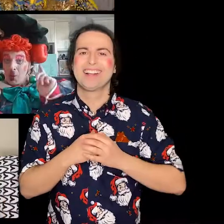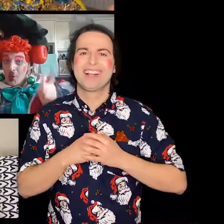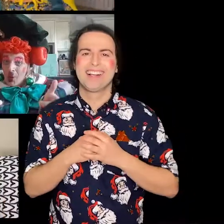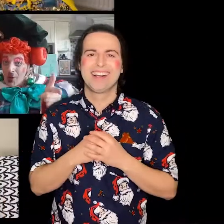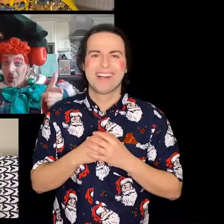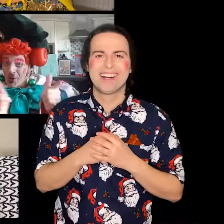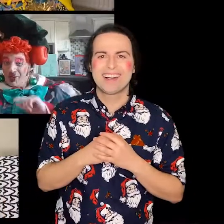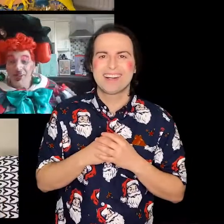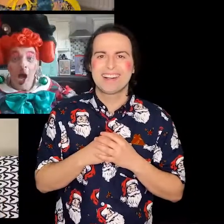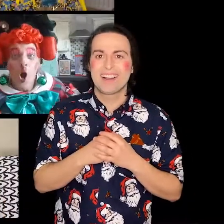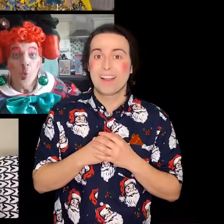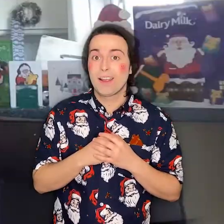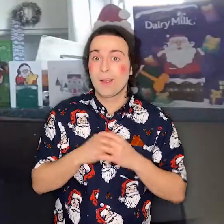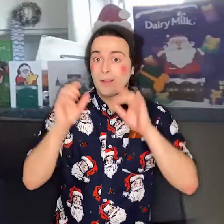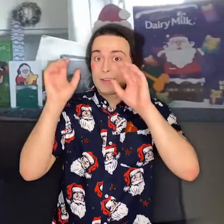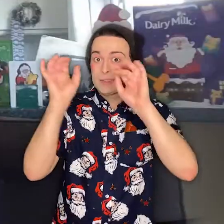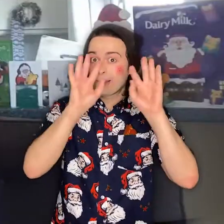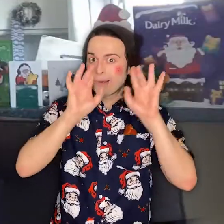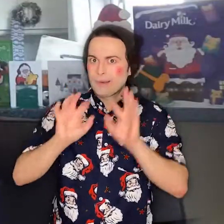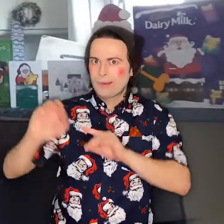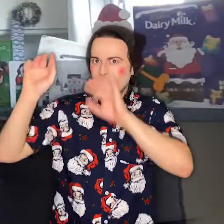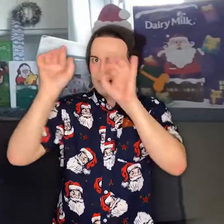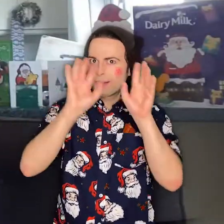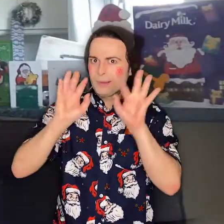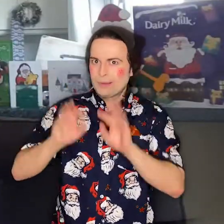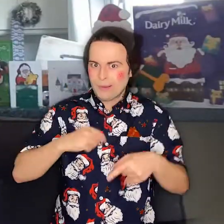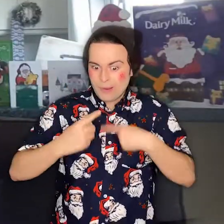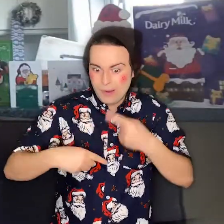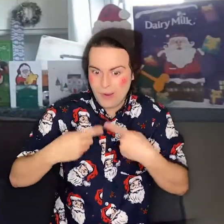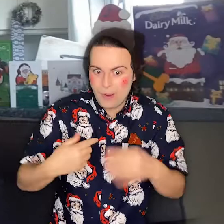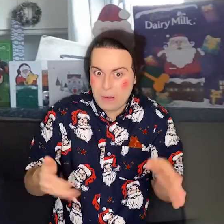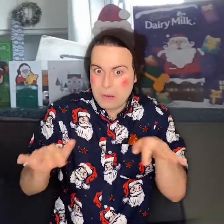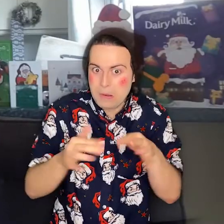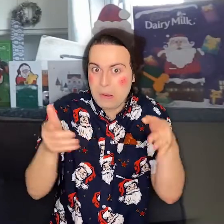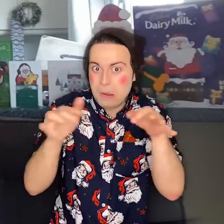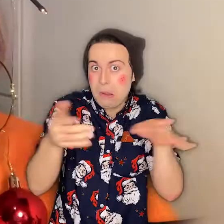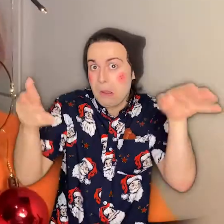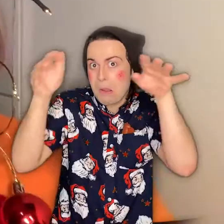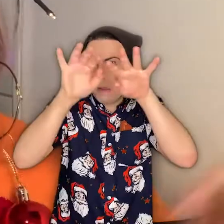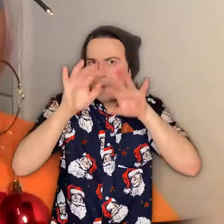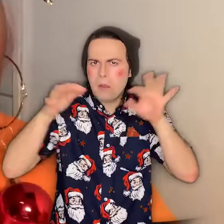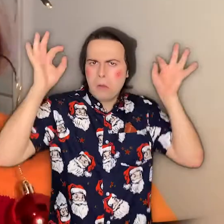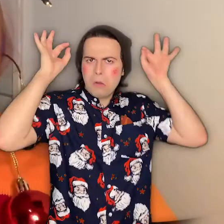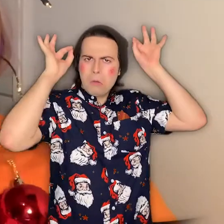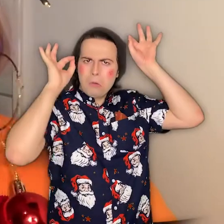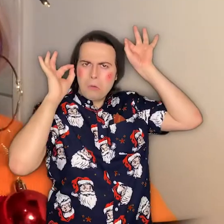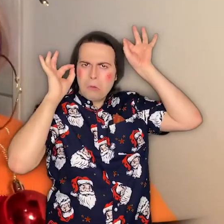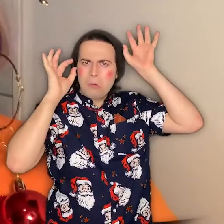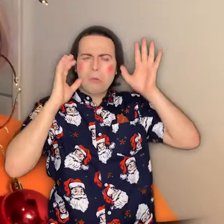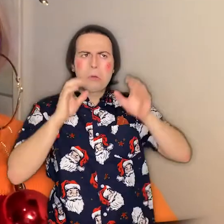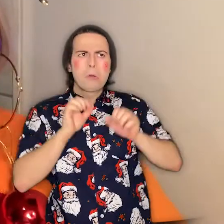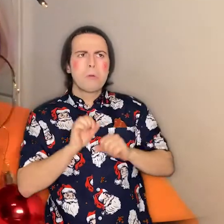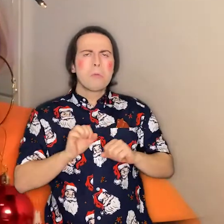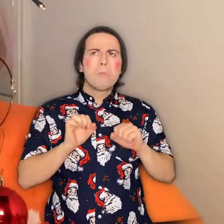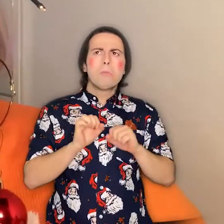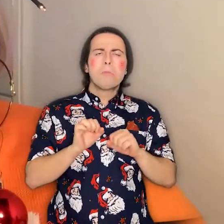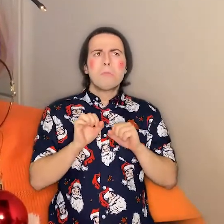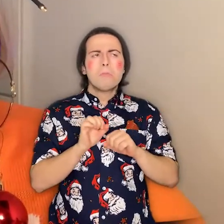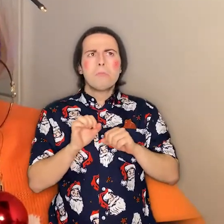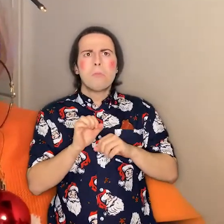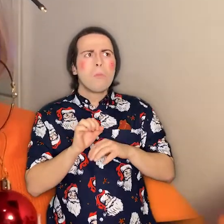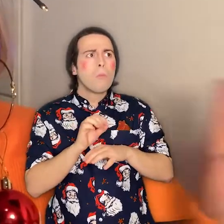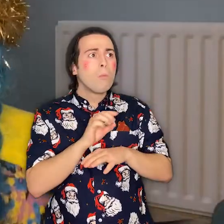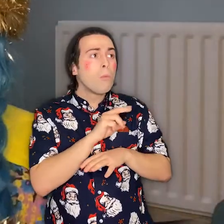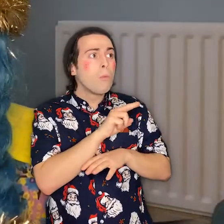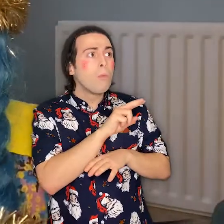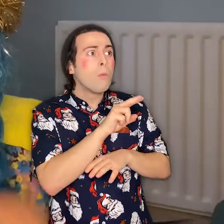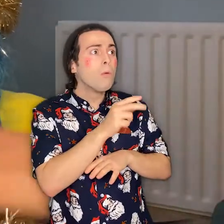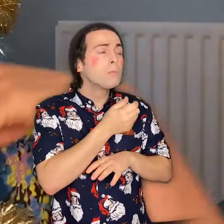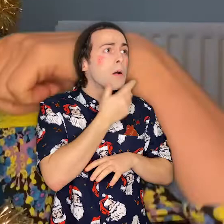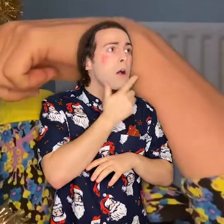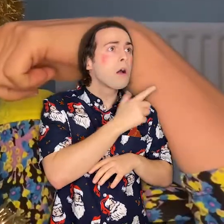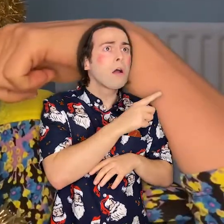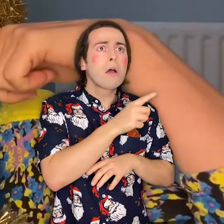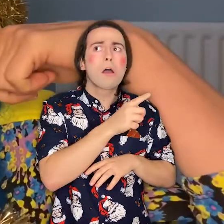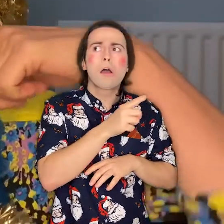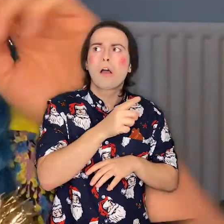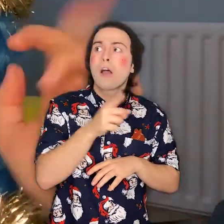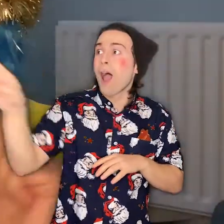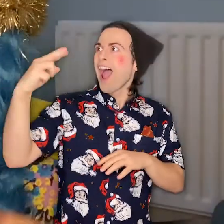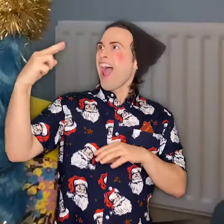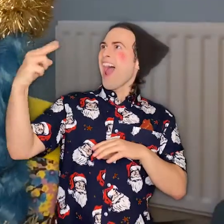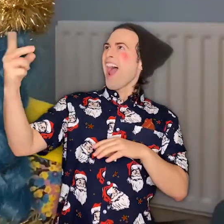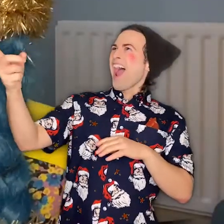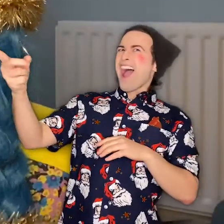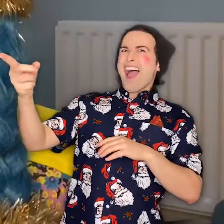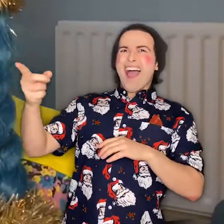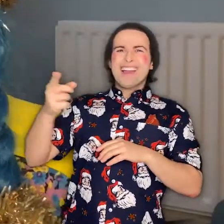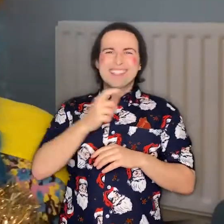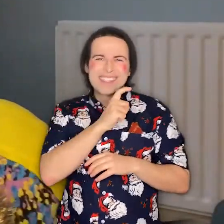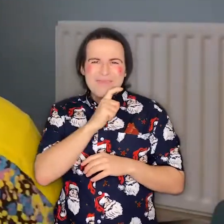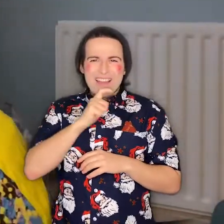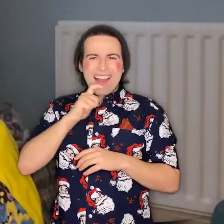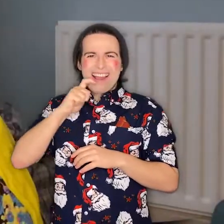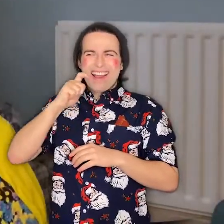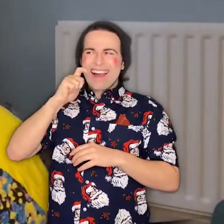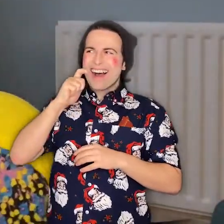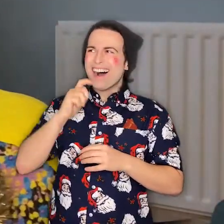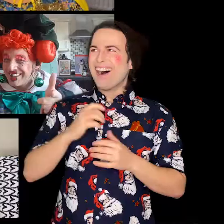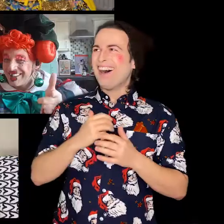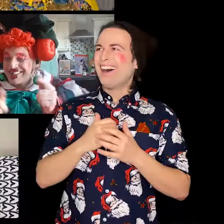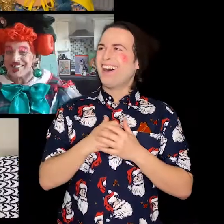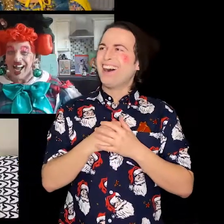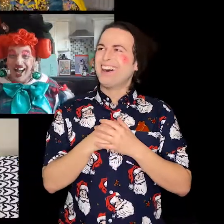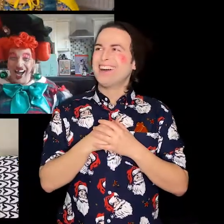All SING - When the snowman brings the snow, well he just might like to know he puts a great big smile on somebody's face